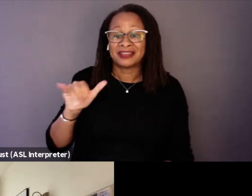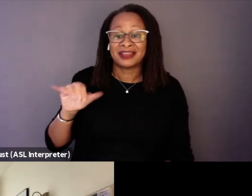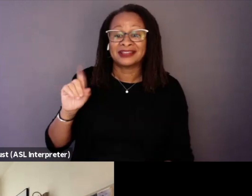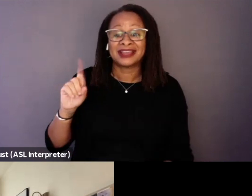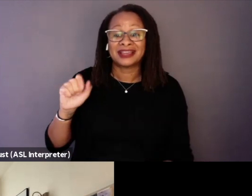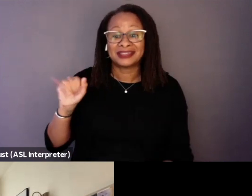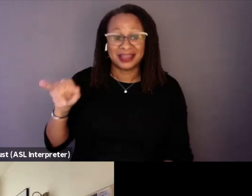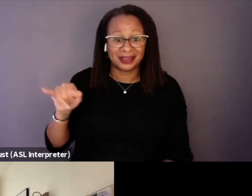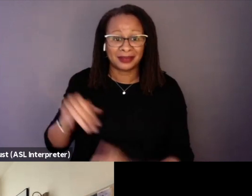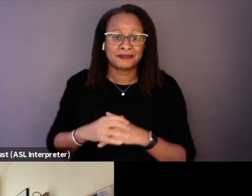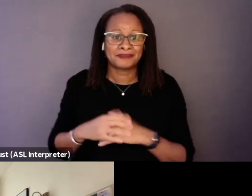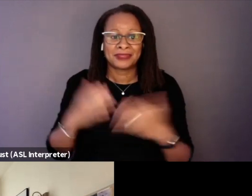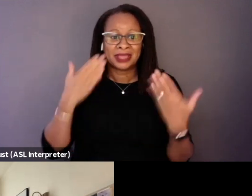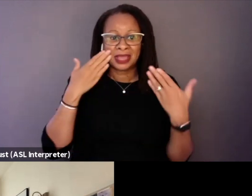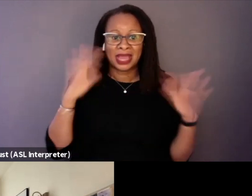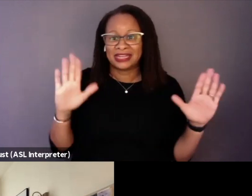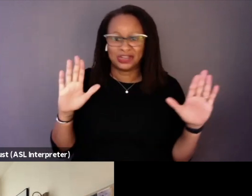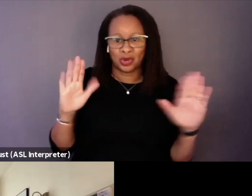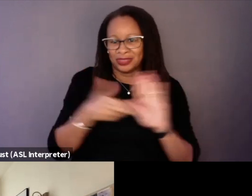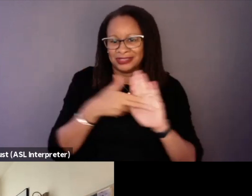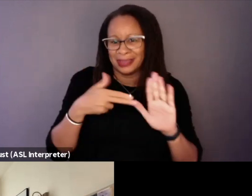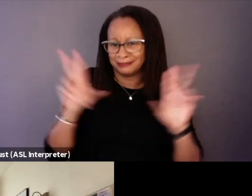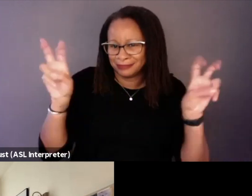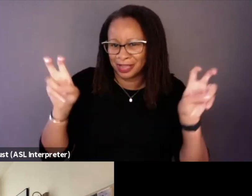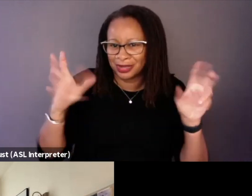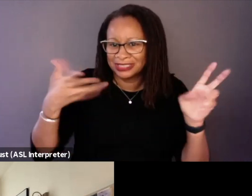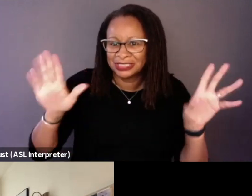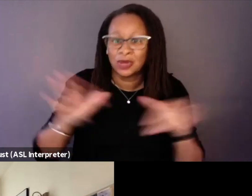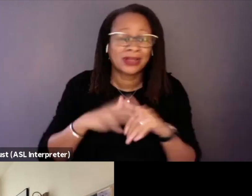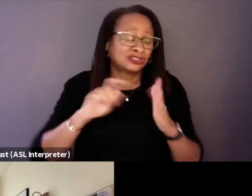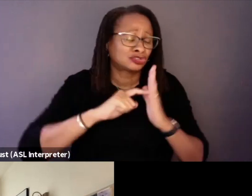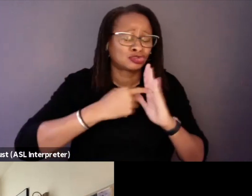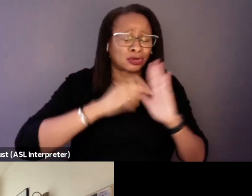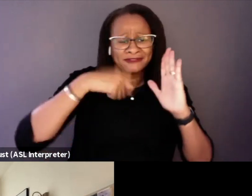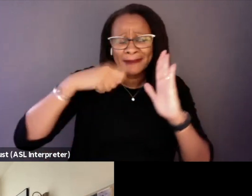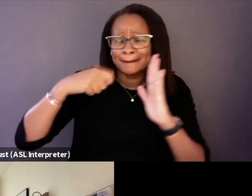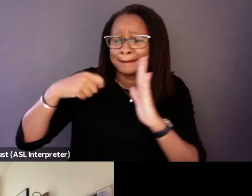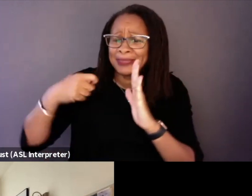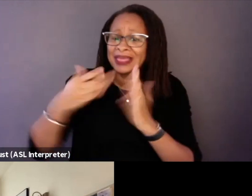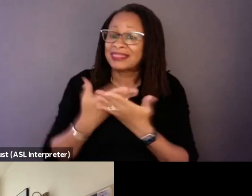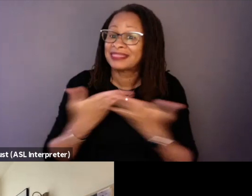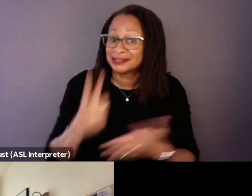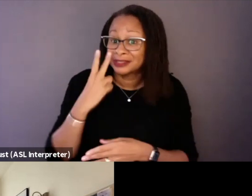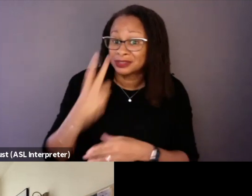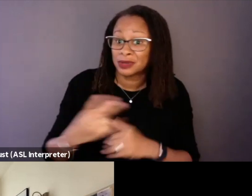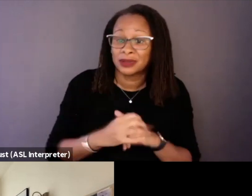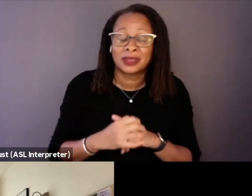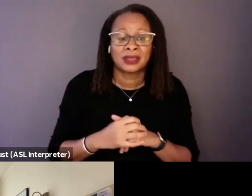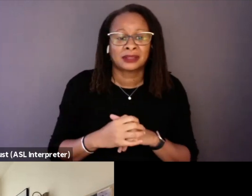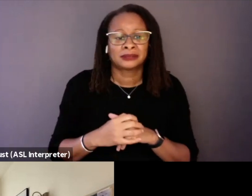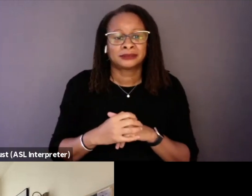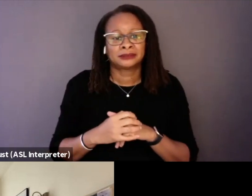which I didn't know it was Faya Dayi then. I just started filming and yeah, it was basically...